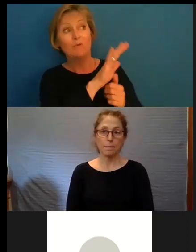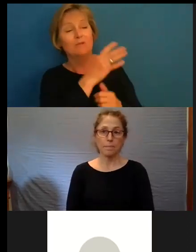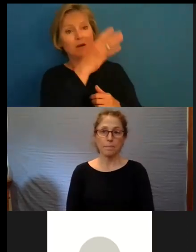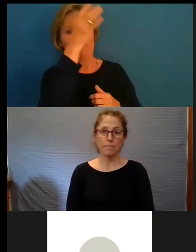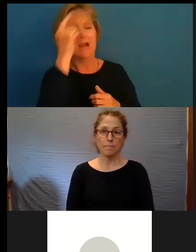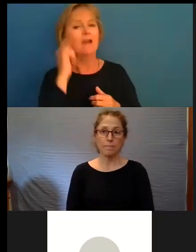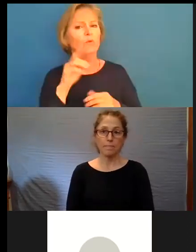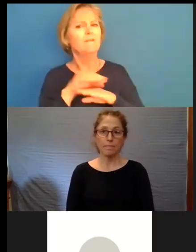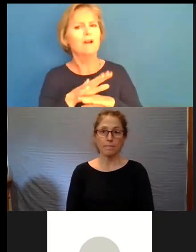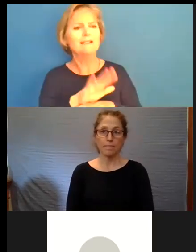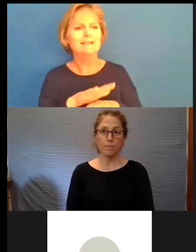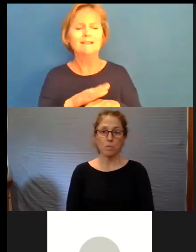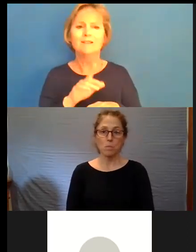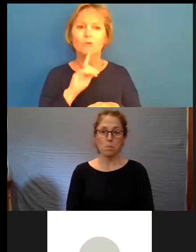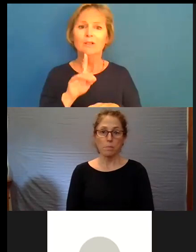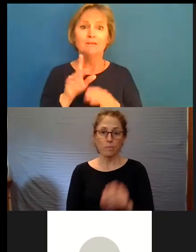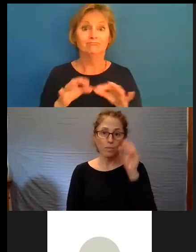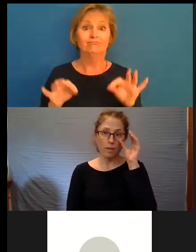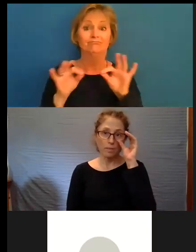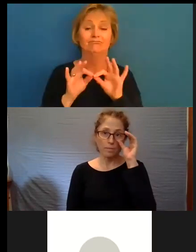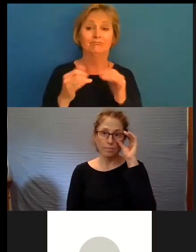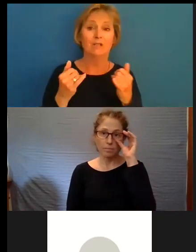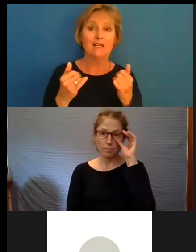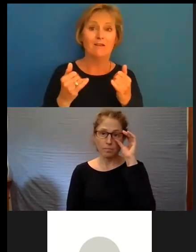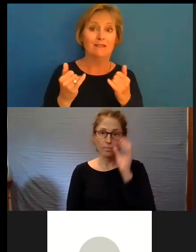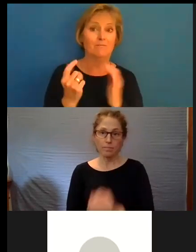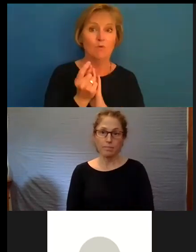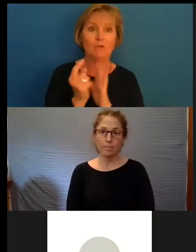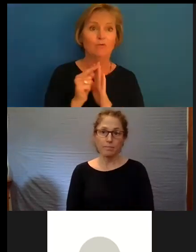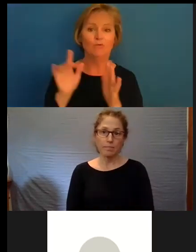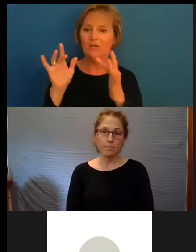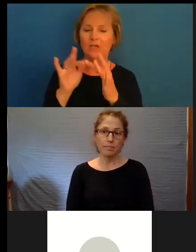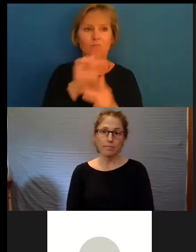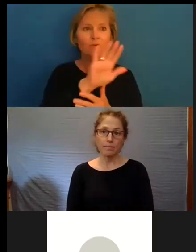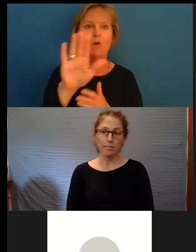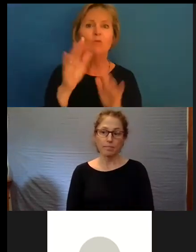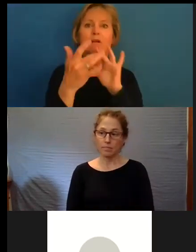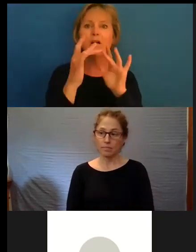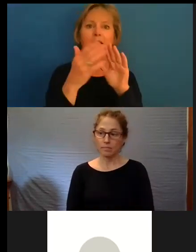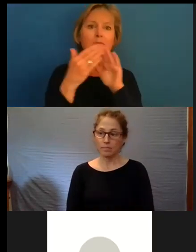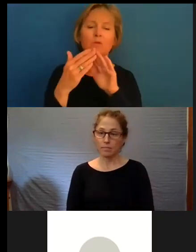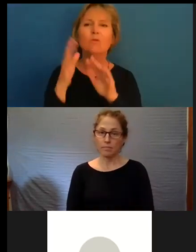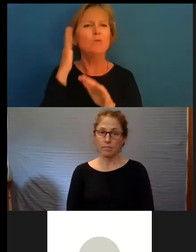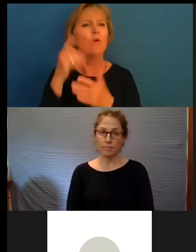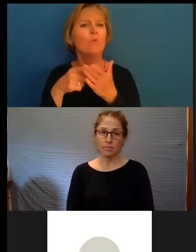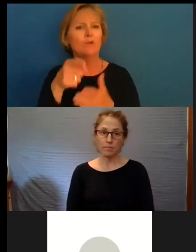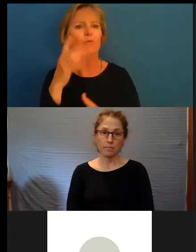It's going to be really important at this time to reach out to those online communities that know what you're going through.